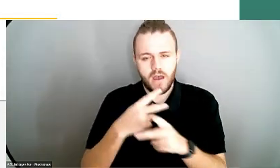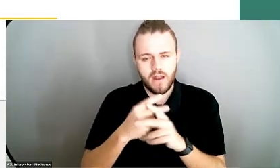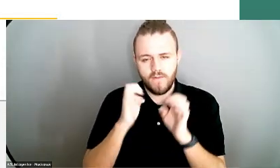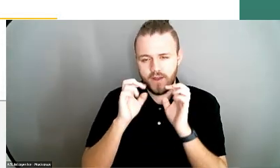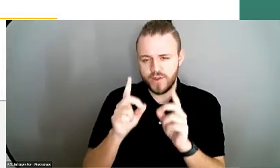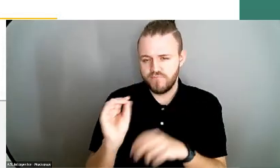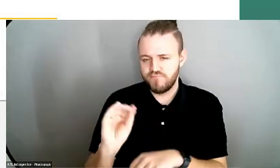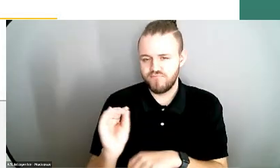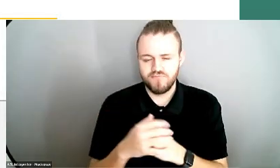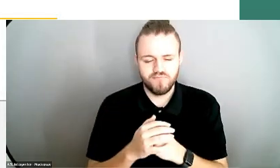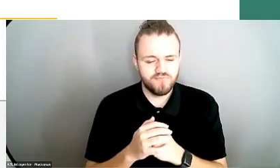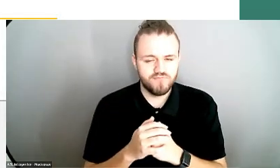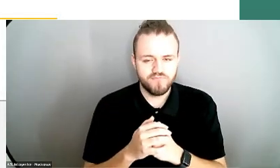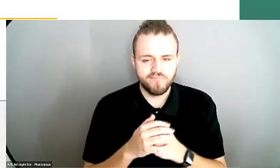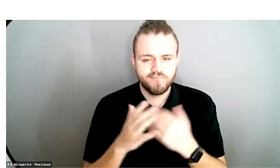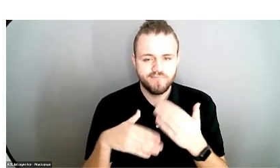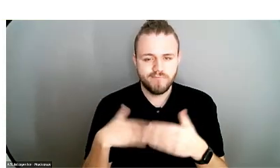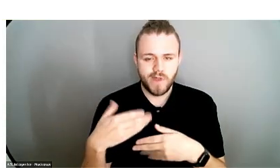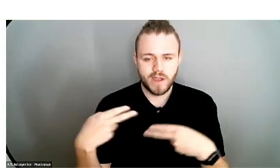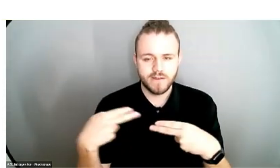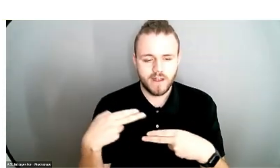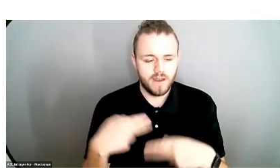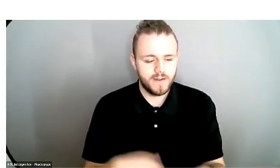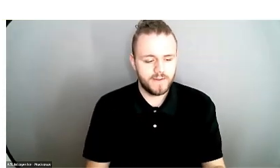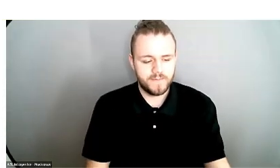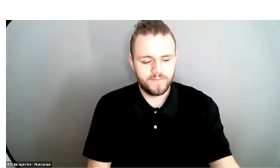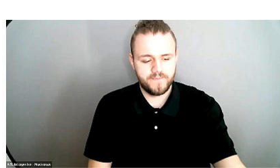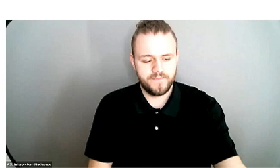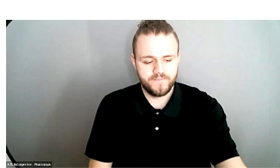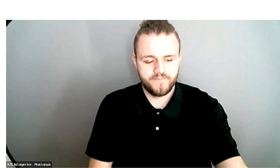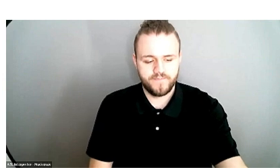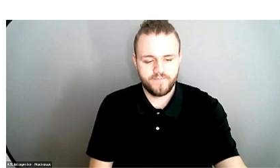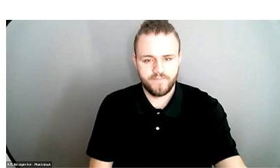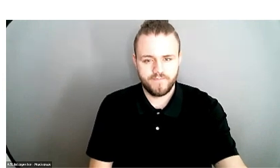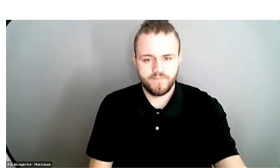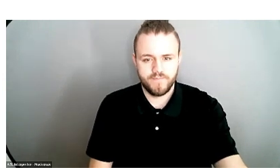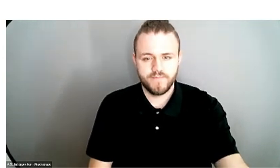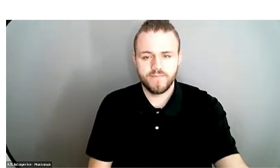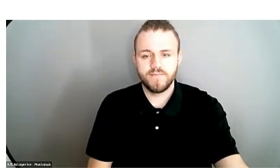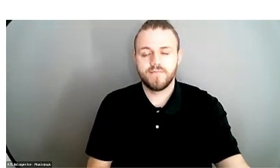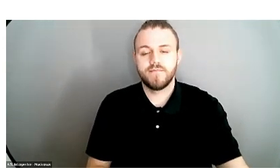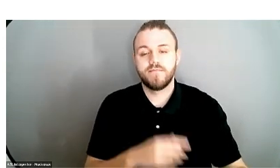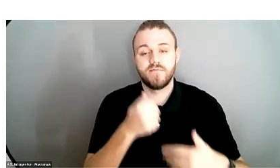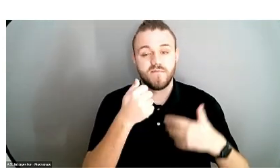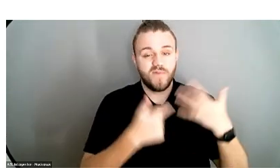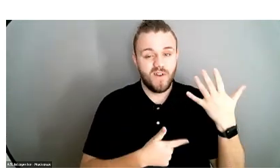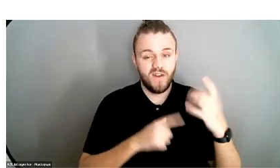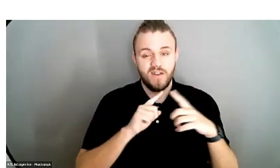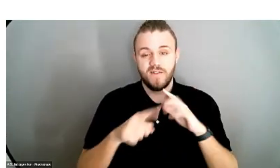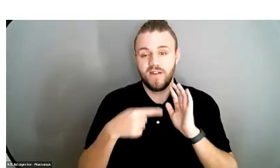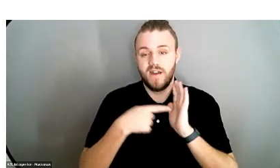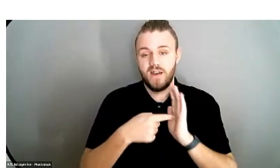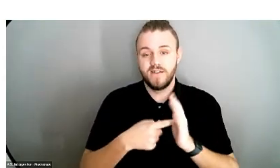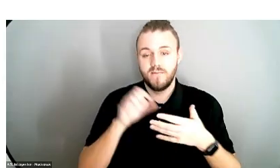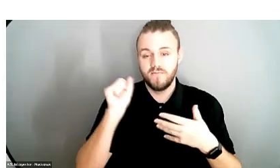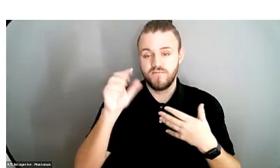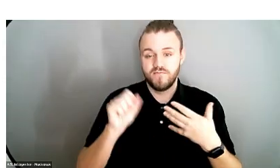Next slide. All of the case examples. I'm gonna give you our patients of mine,